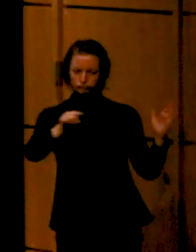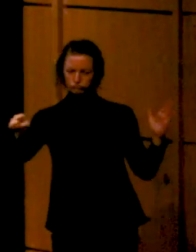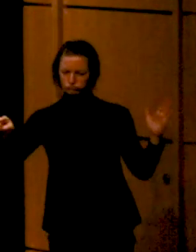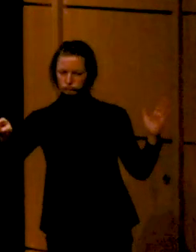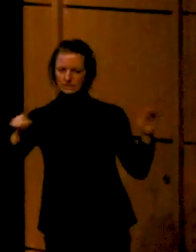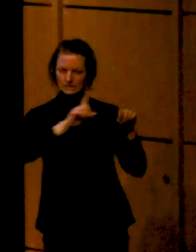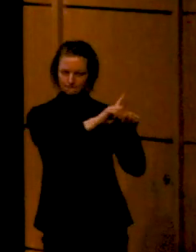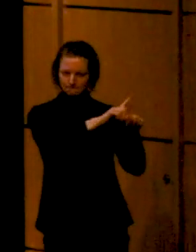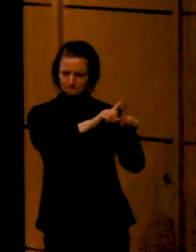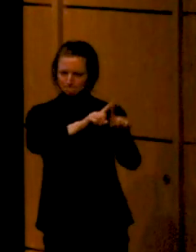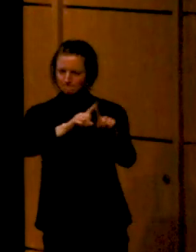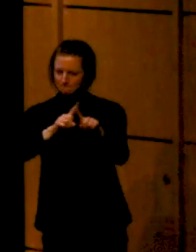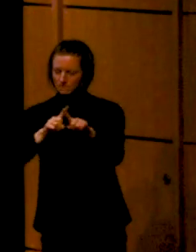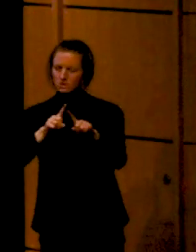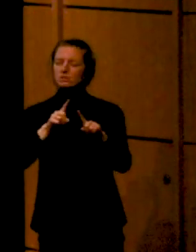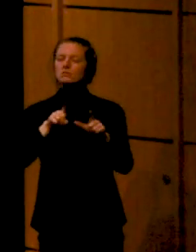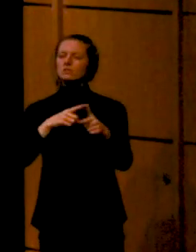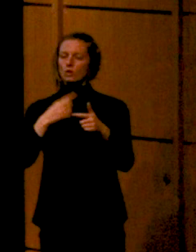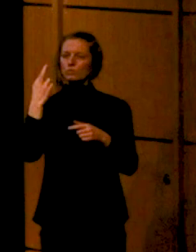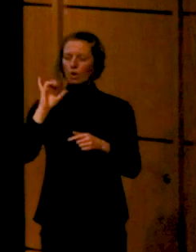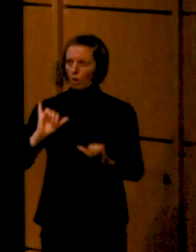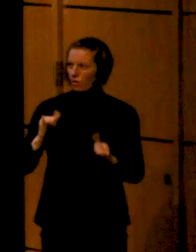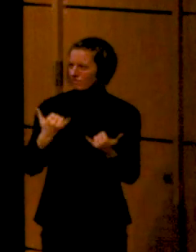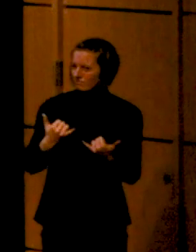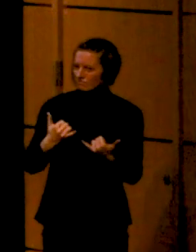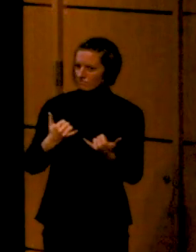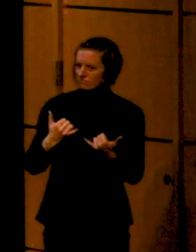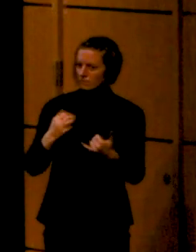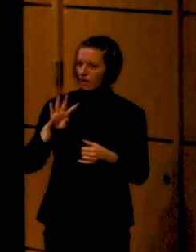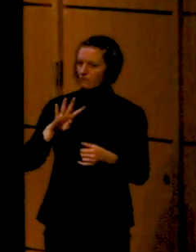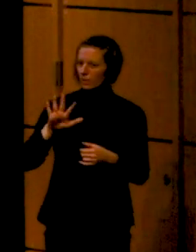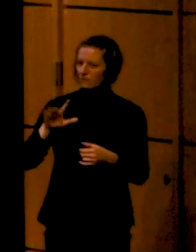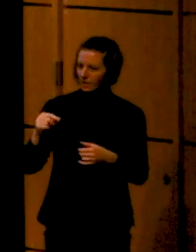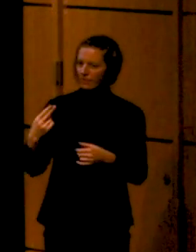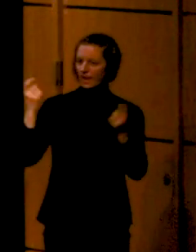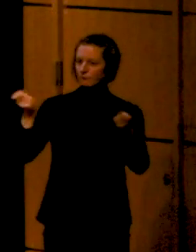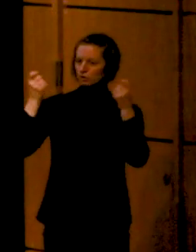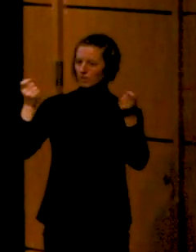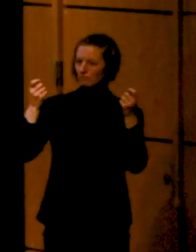And when it dawned on me that the 40th anniversary of the eruption was fast approaching, I went